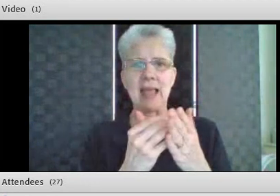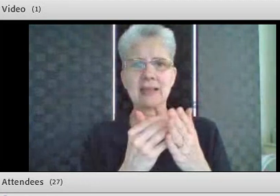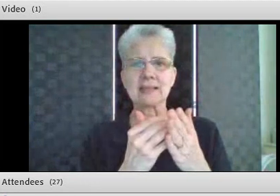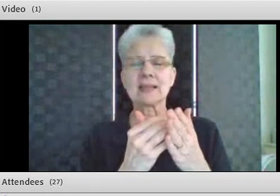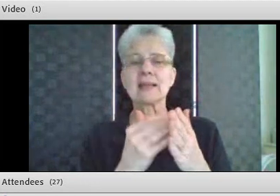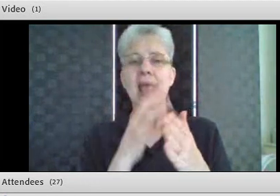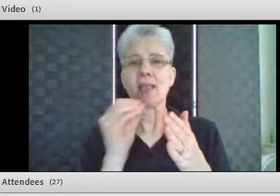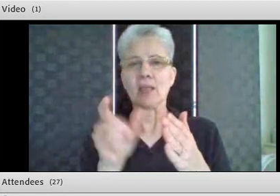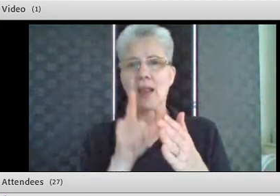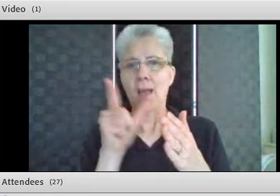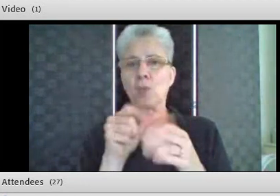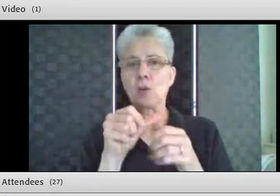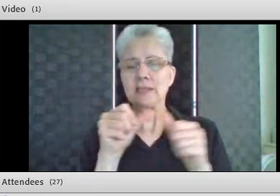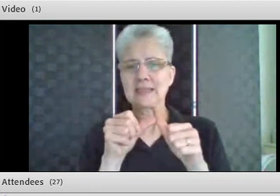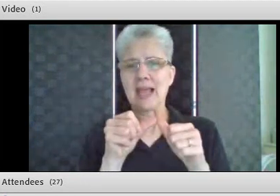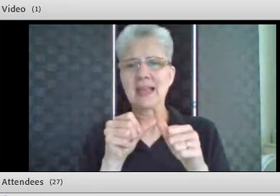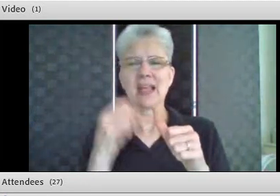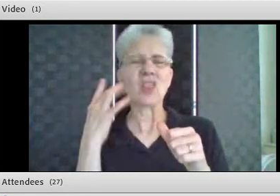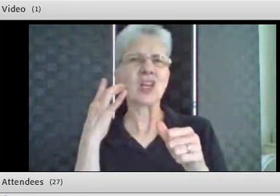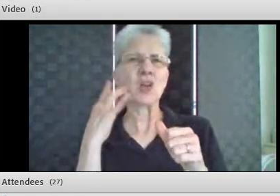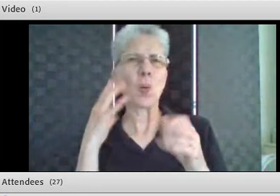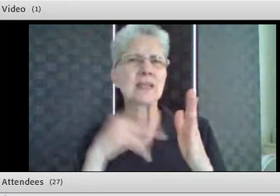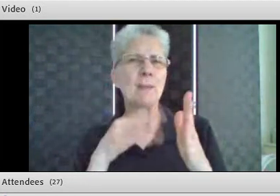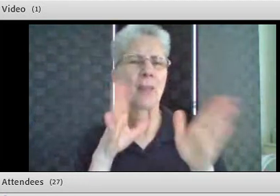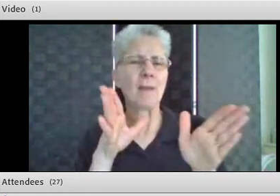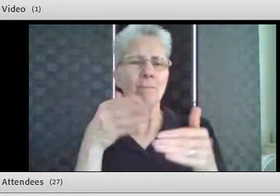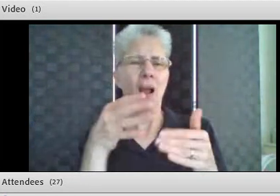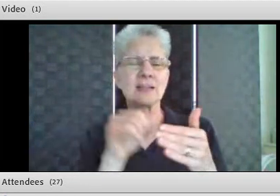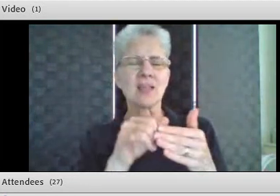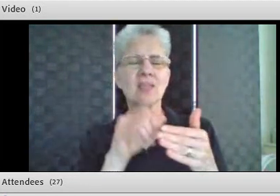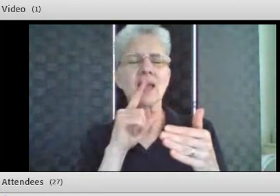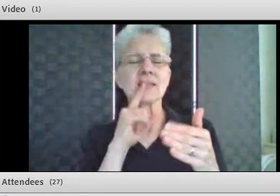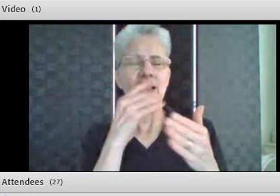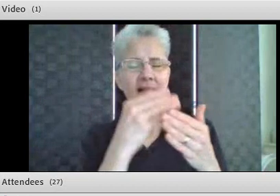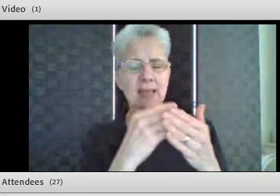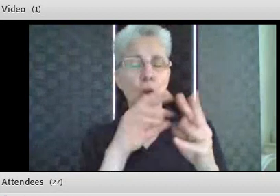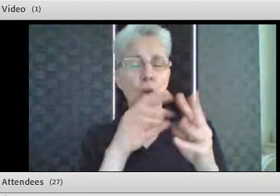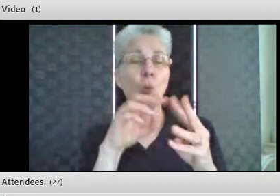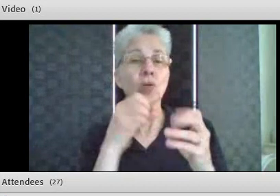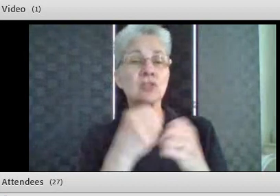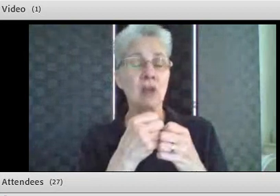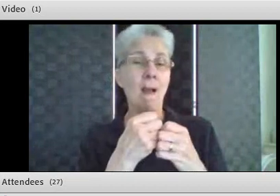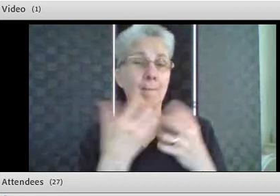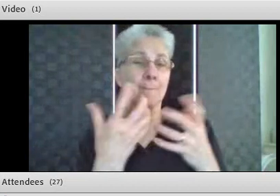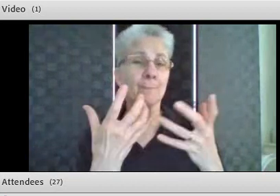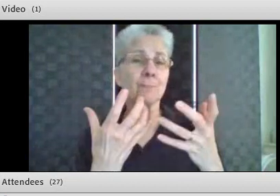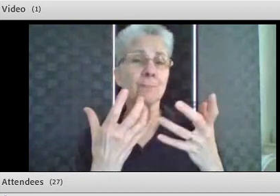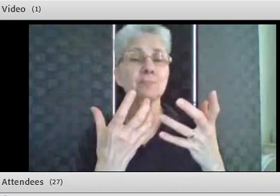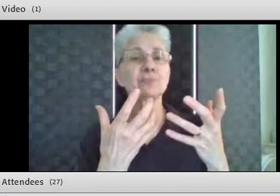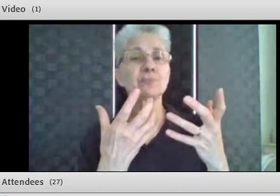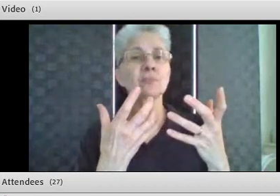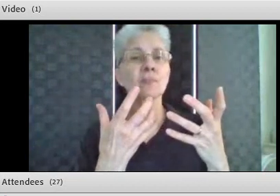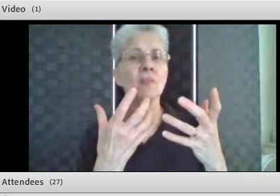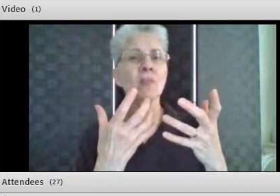There's also a book. I saw this the other day in Barnes & Noble that could tie very much into this lesson and the library setting.